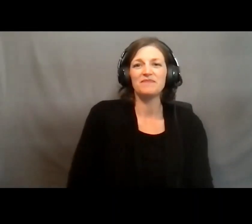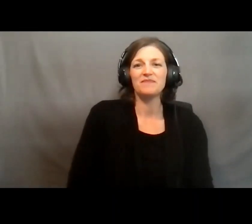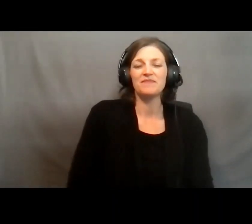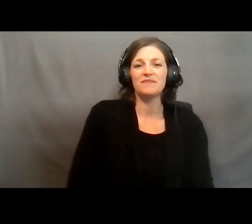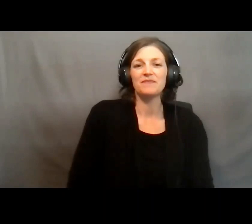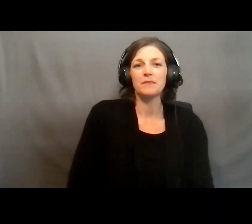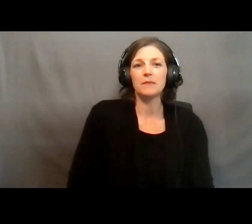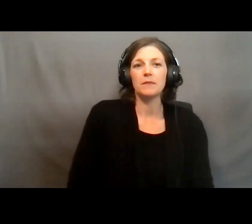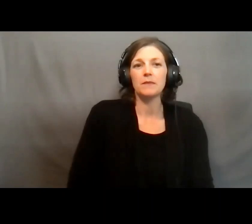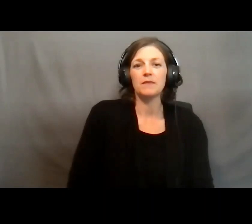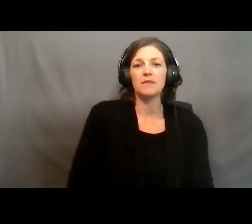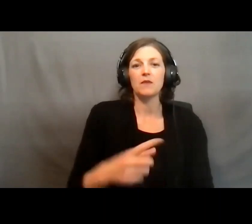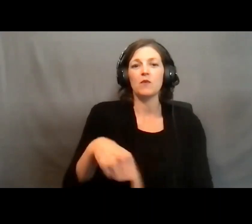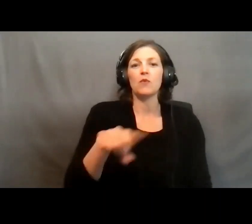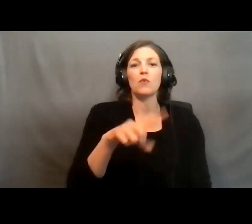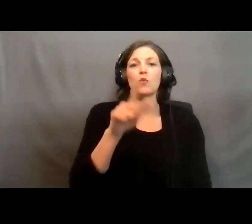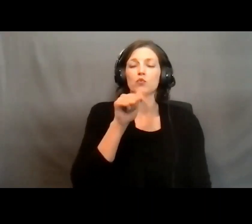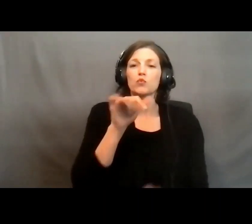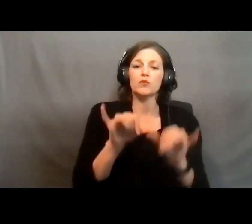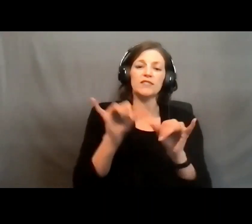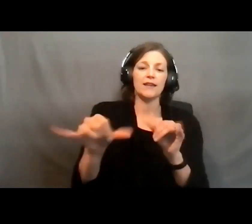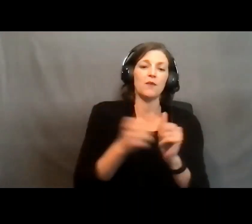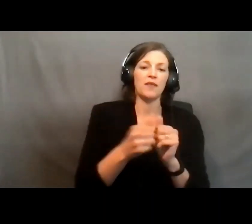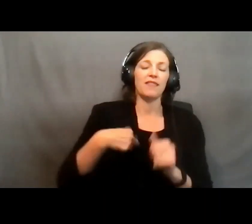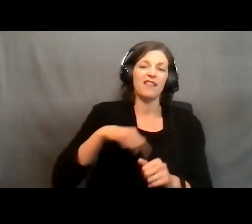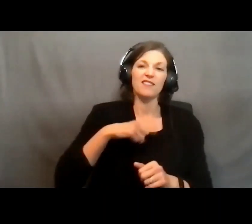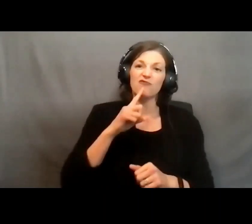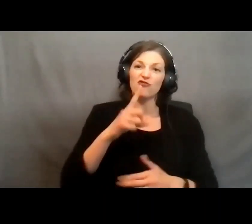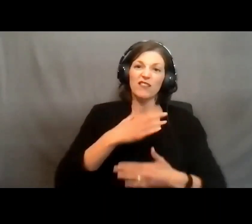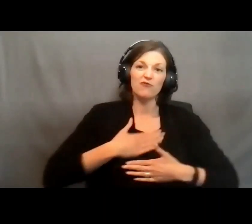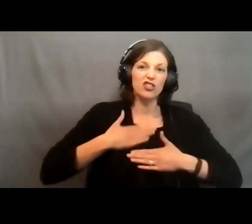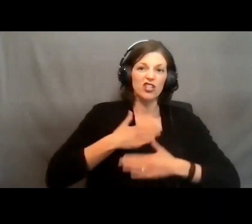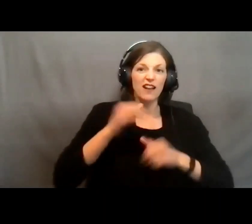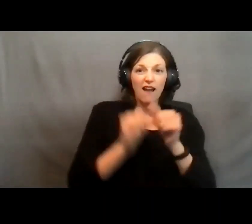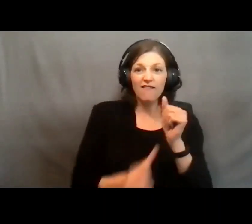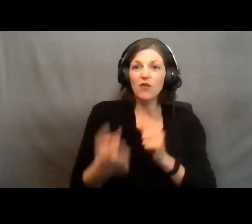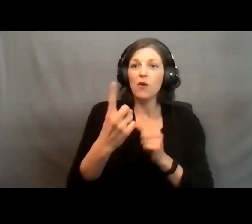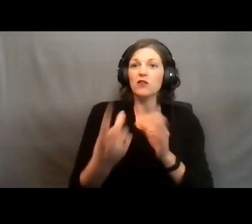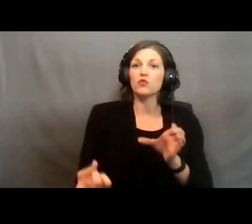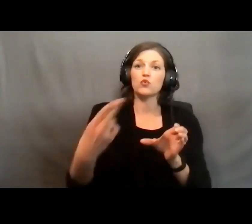Those who remain with us we really appreciate everyone joining with us. We learn every time